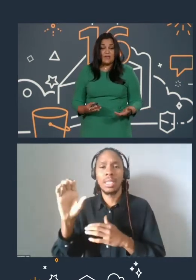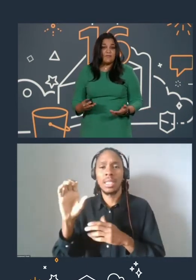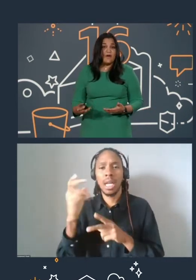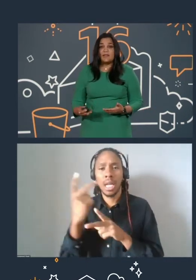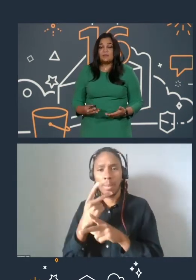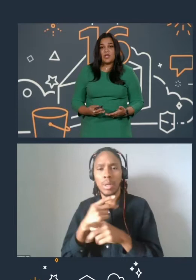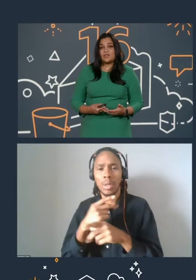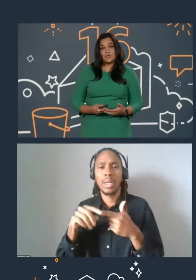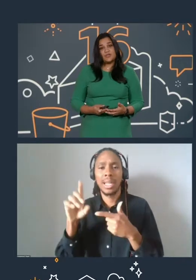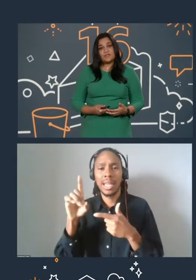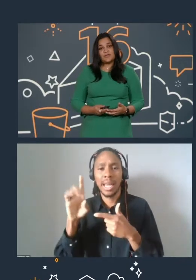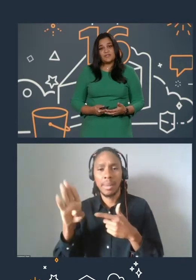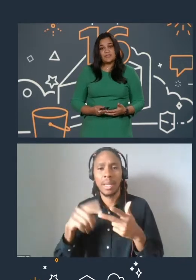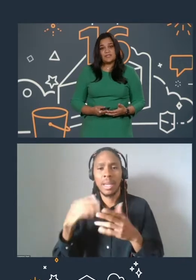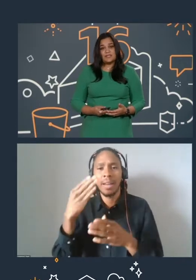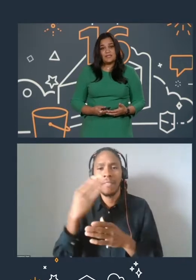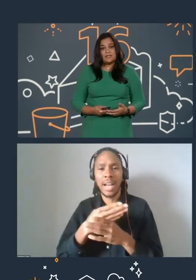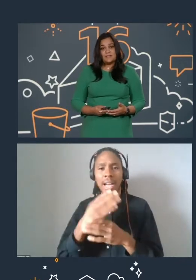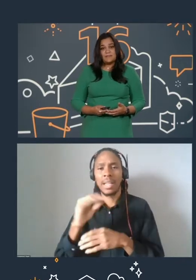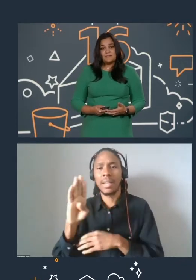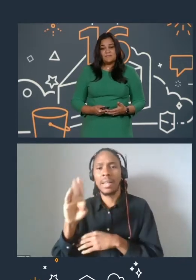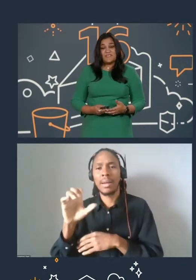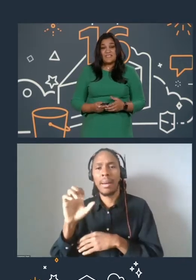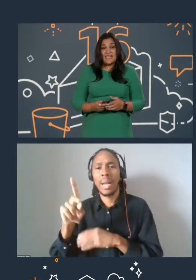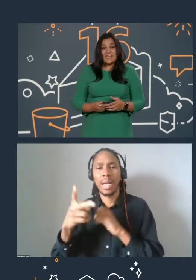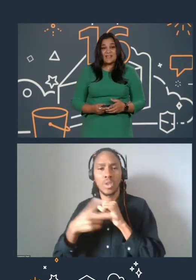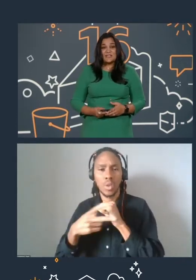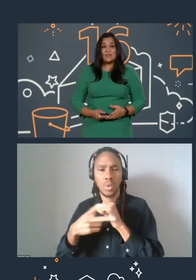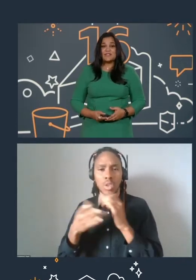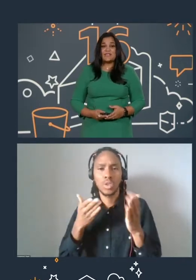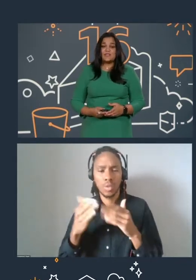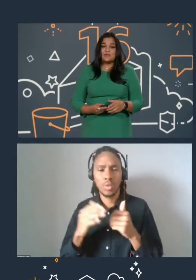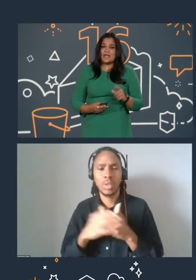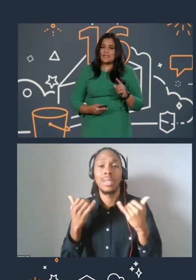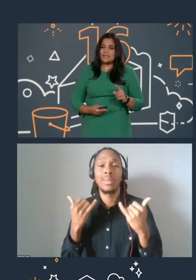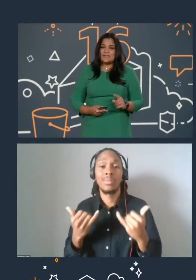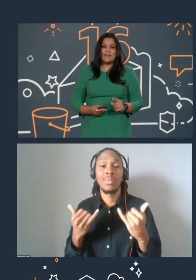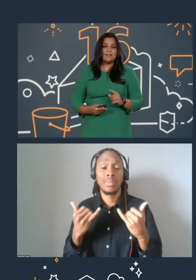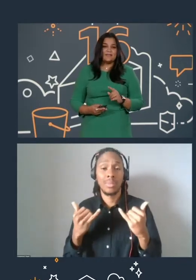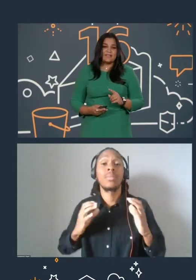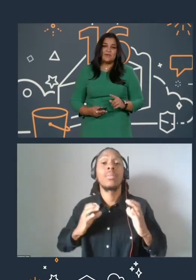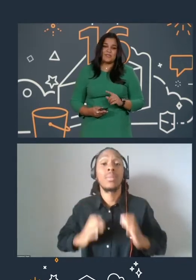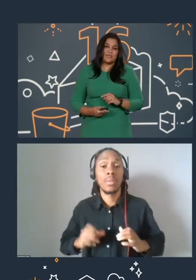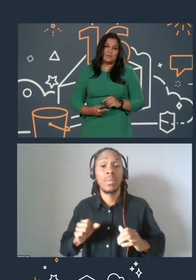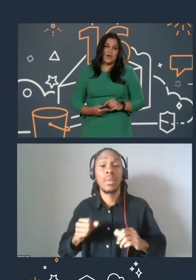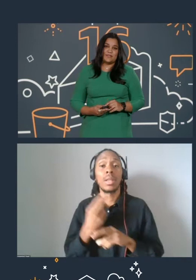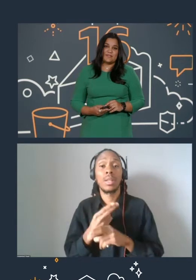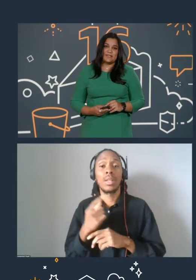and file and block storage services. Today, customers can use a single data protection policy